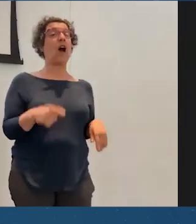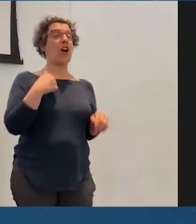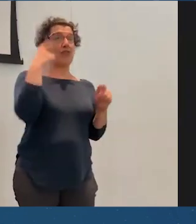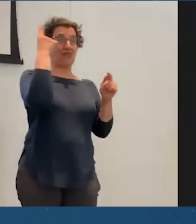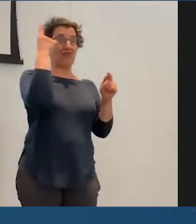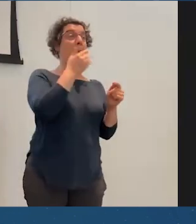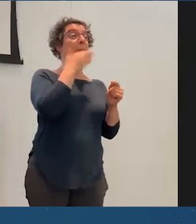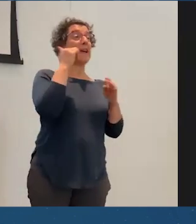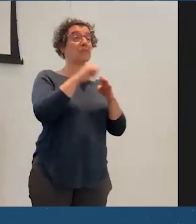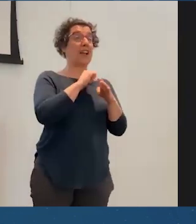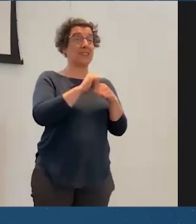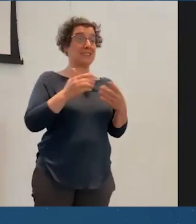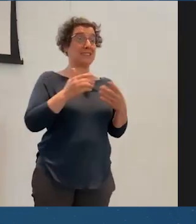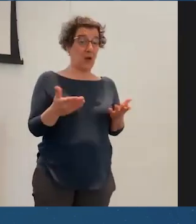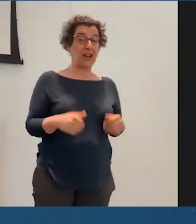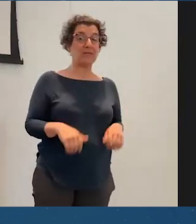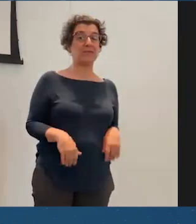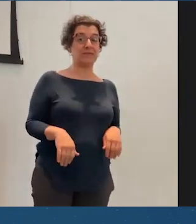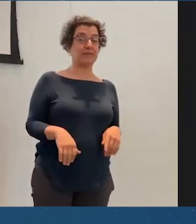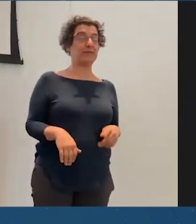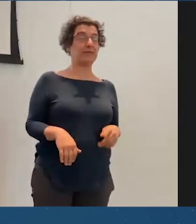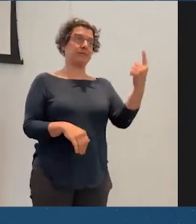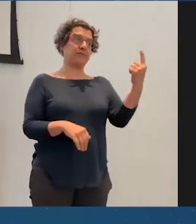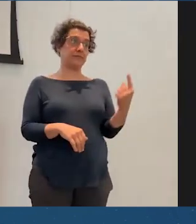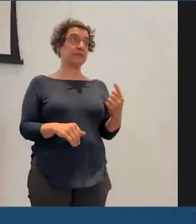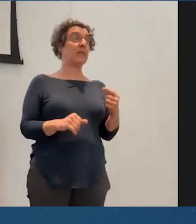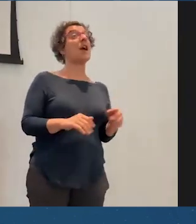with disabilities, one is really building trust before product.